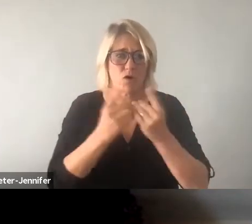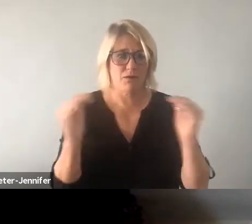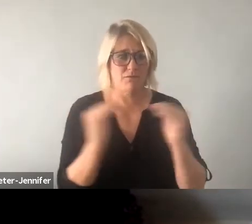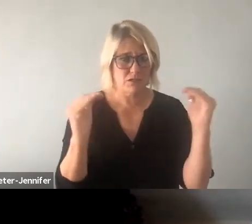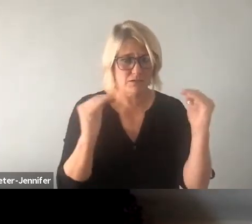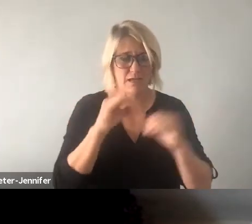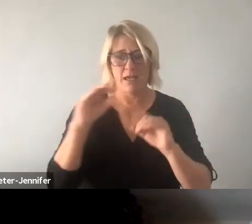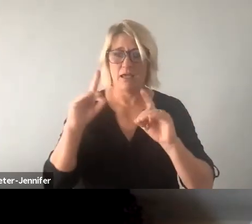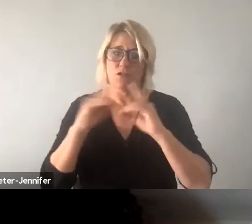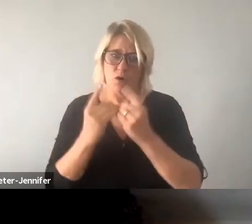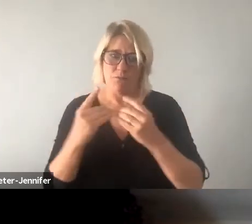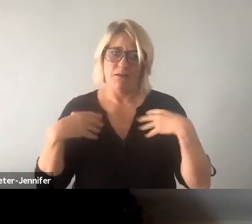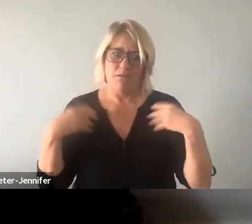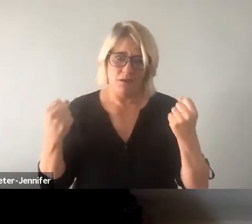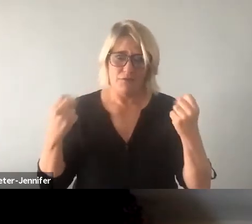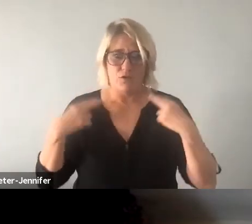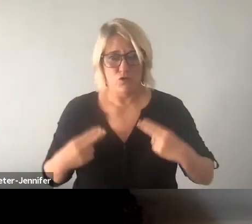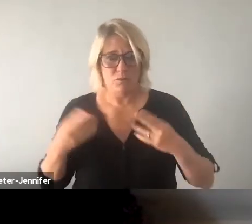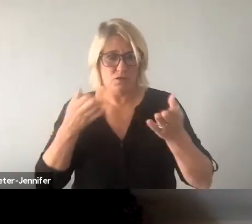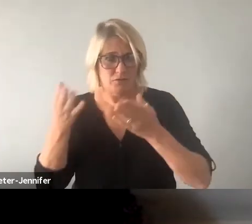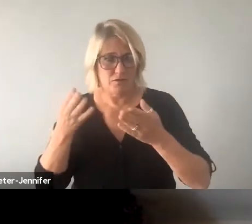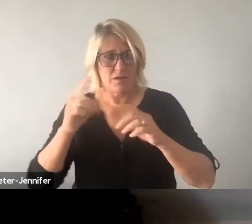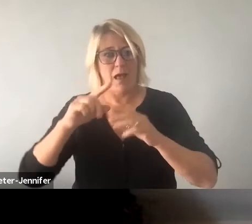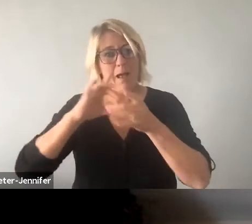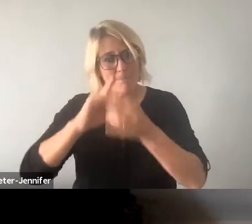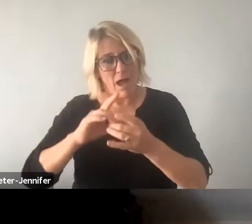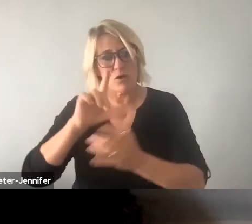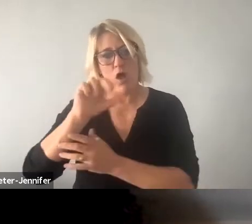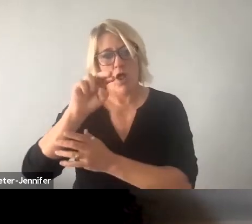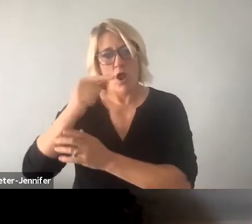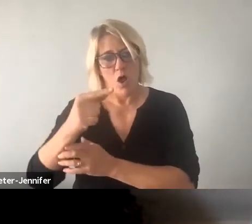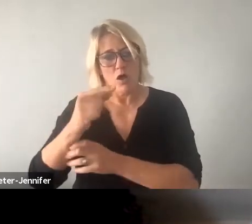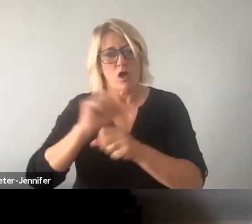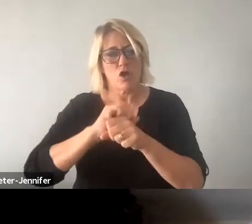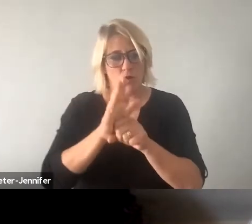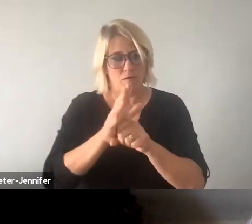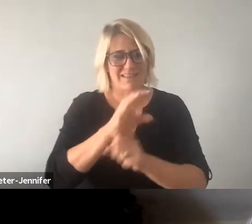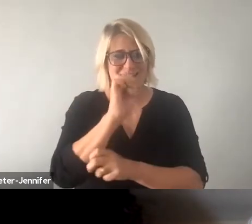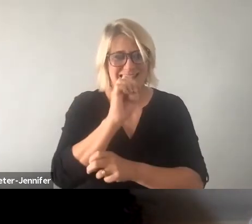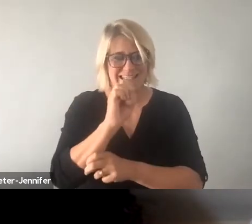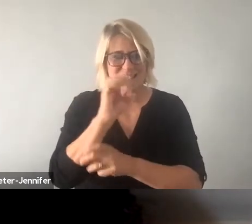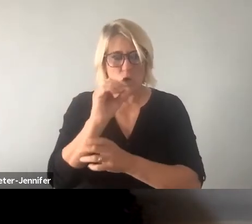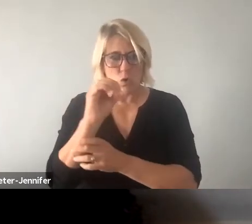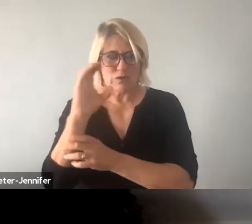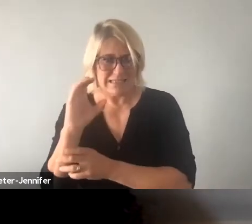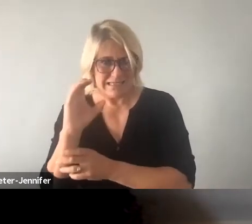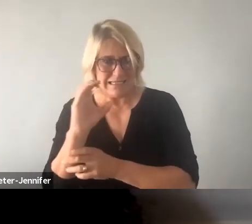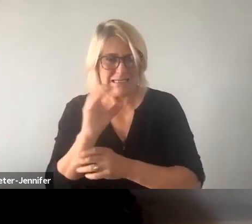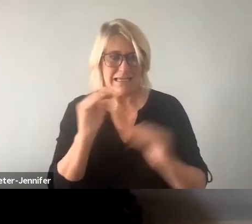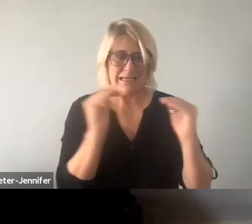after the guidance document I just mentioned that came out from the Department of justice and Department of